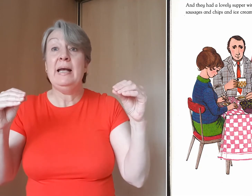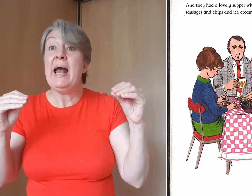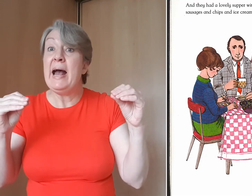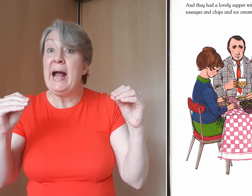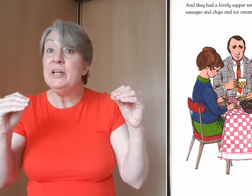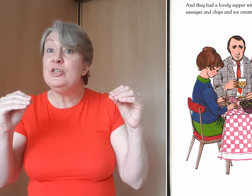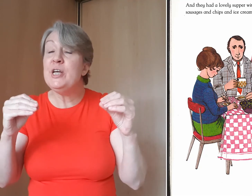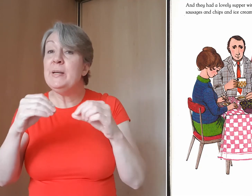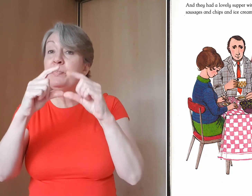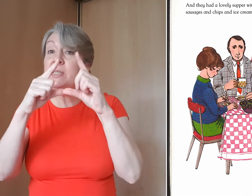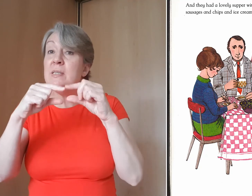and chips